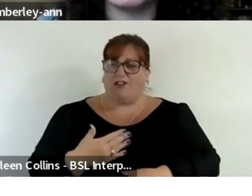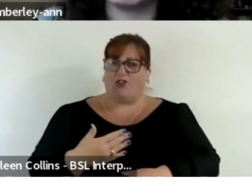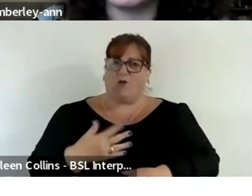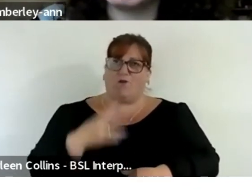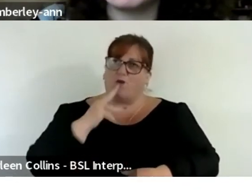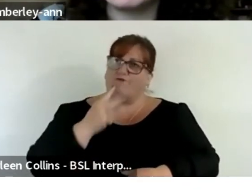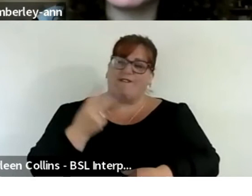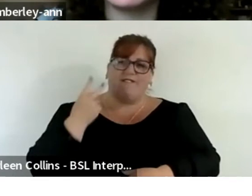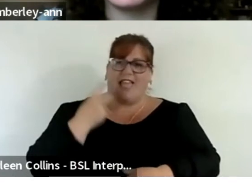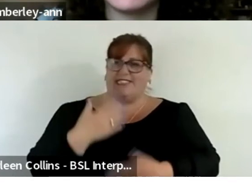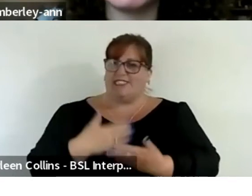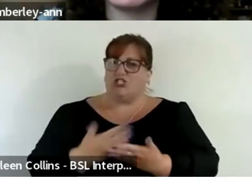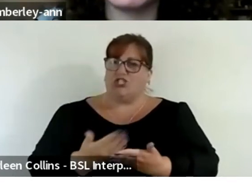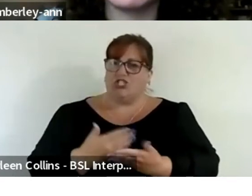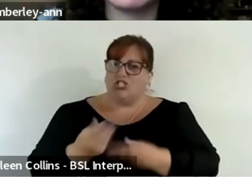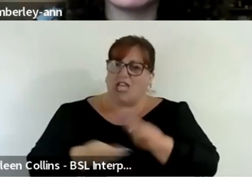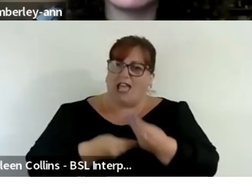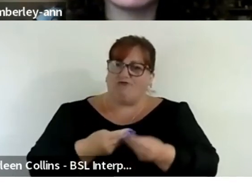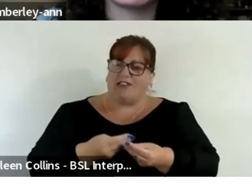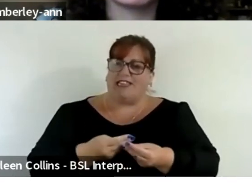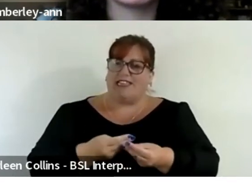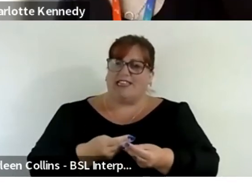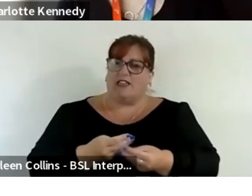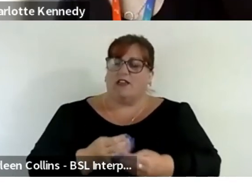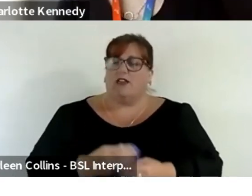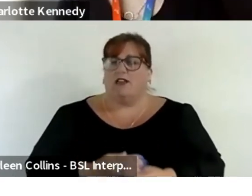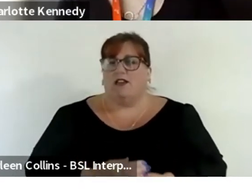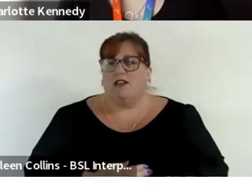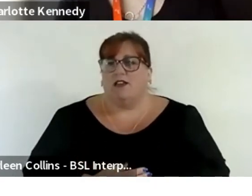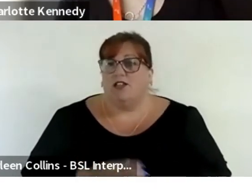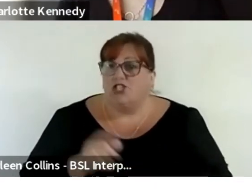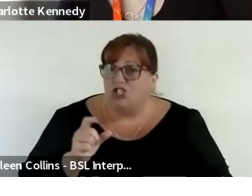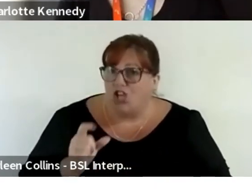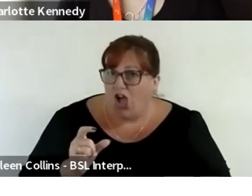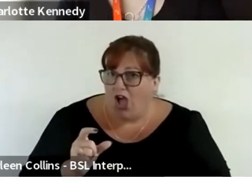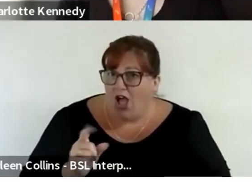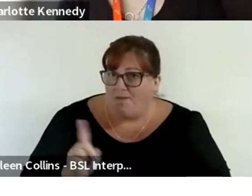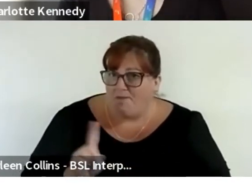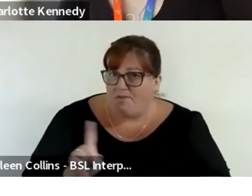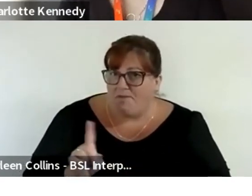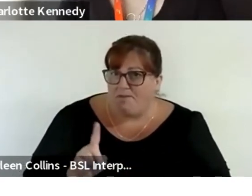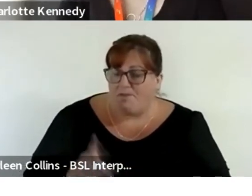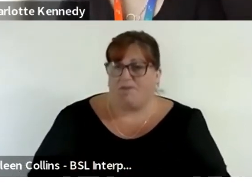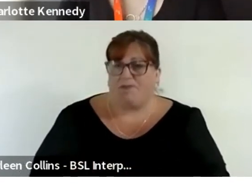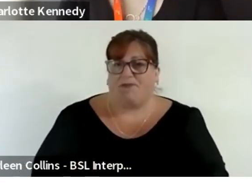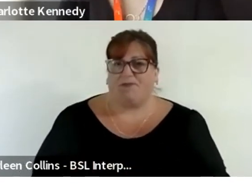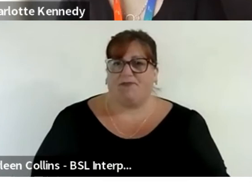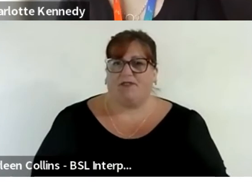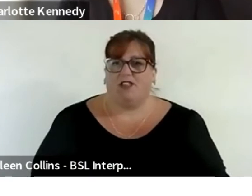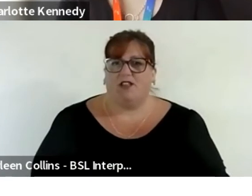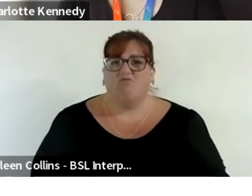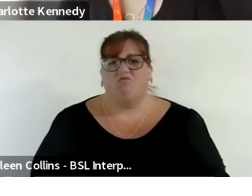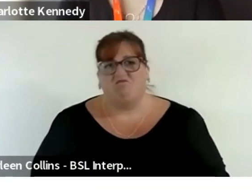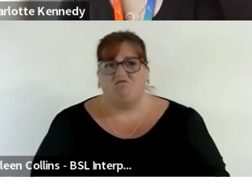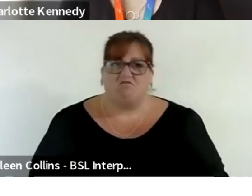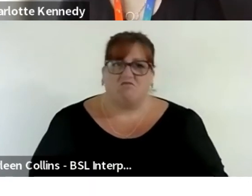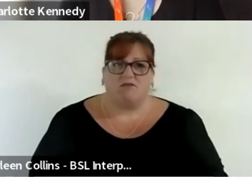What advice might you potentially give to others? Yes. I mean, some people are more private than others, that is fine.